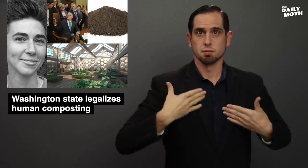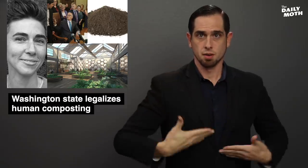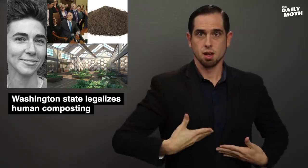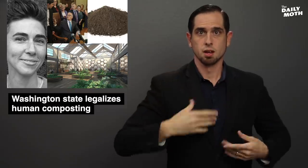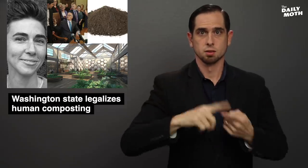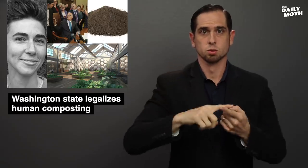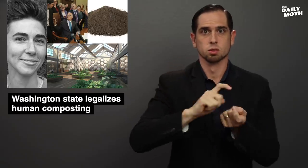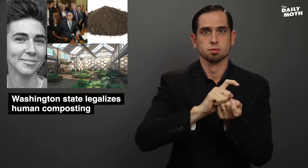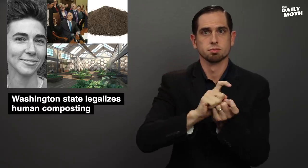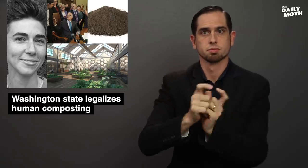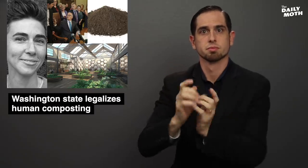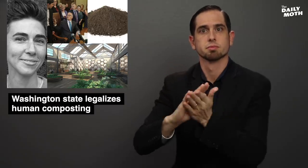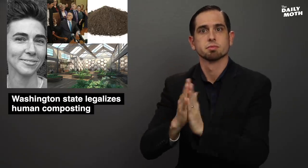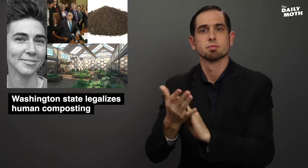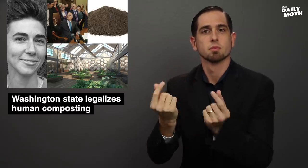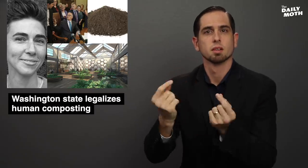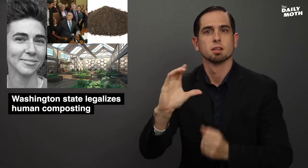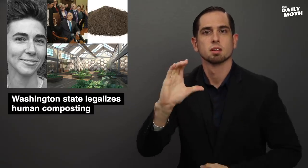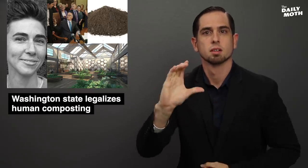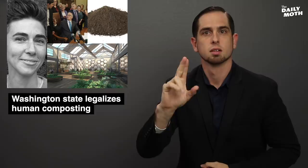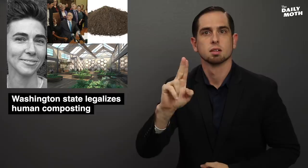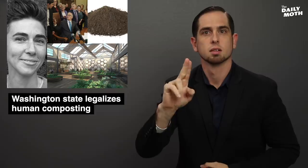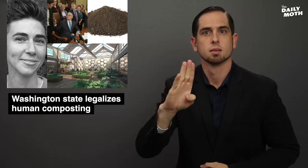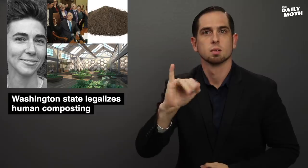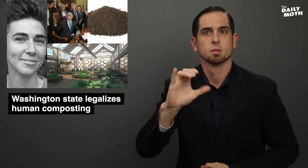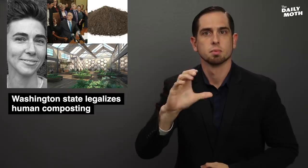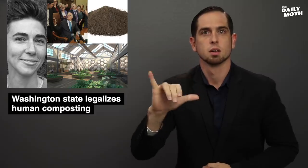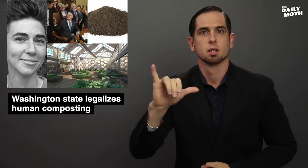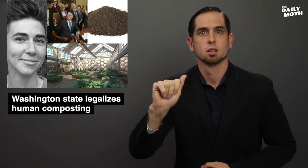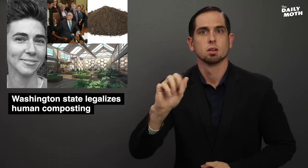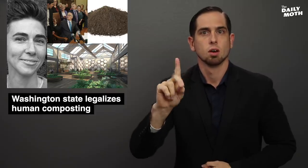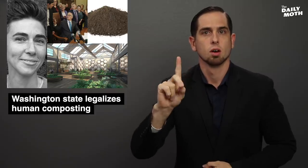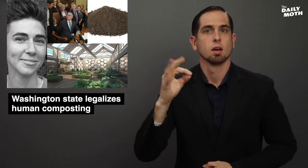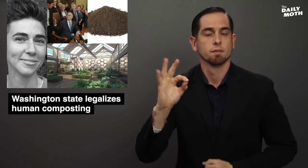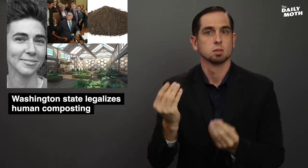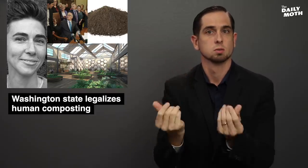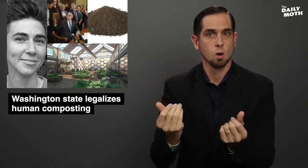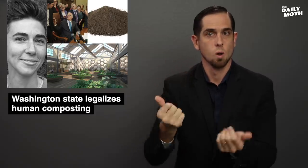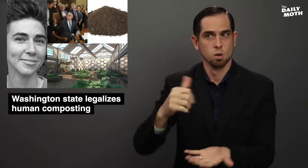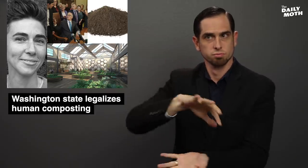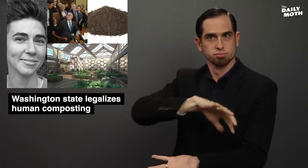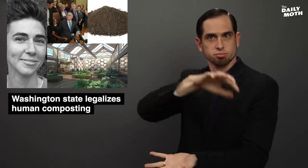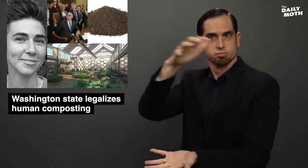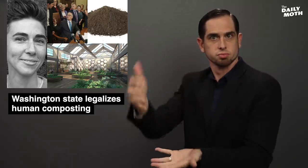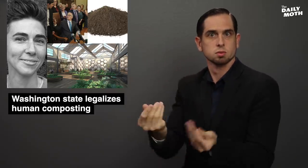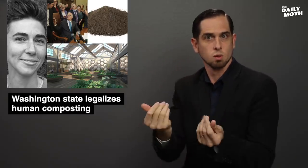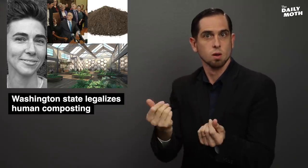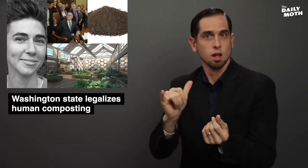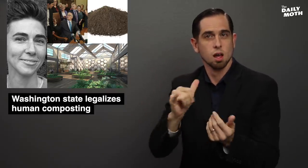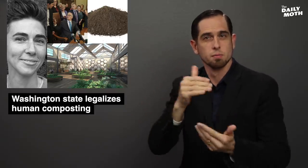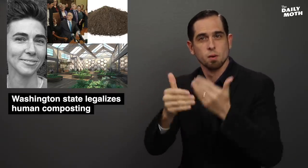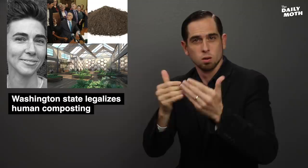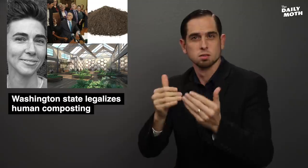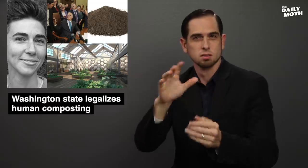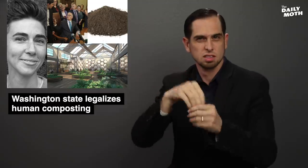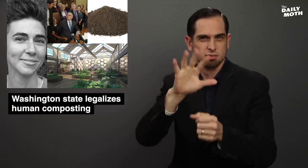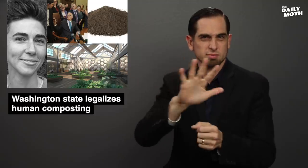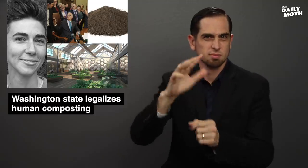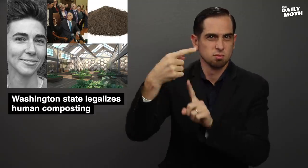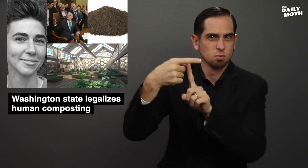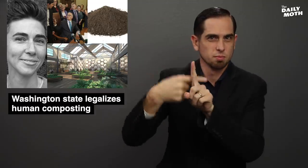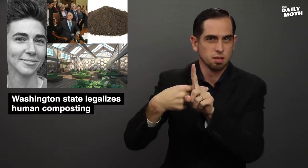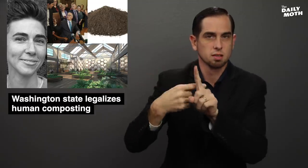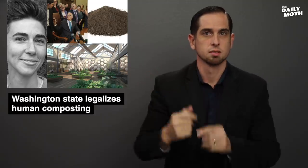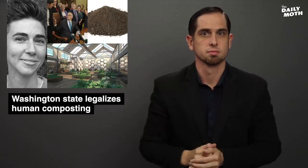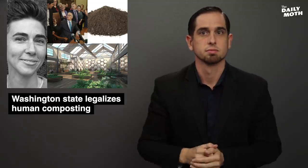bodies to turn into a cubic yard of soil in about a month.